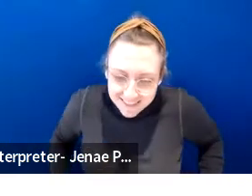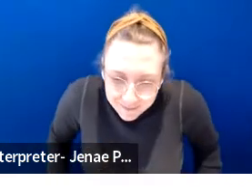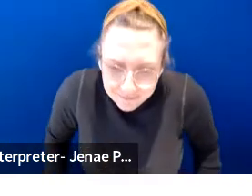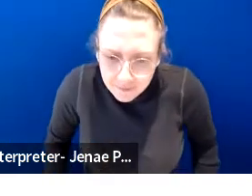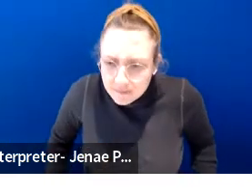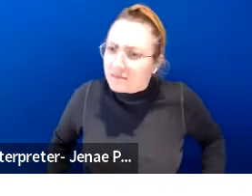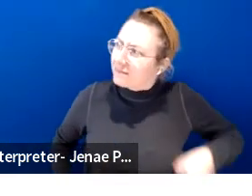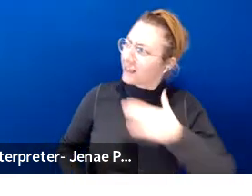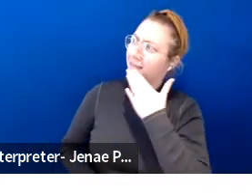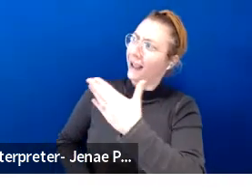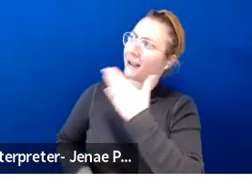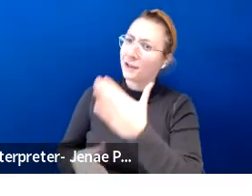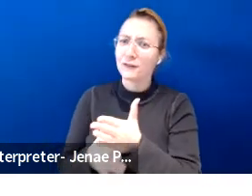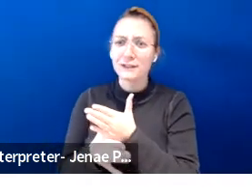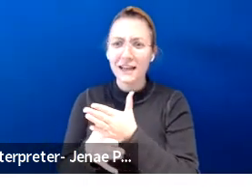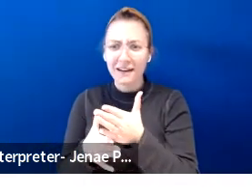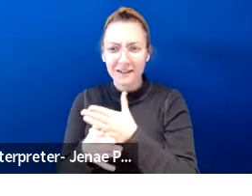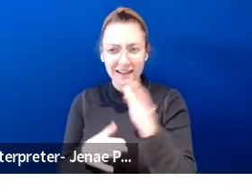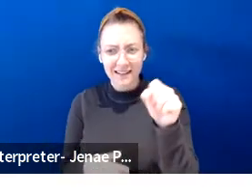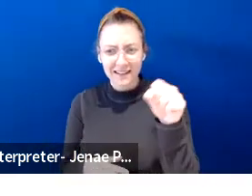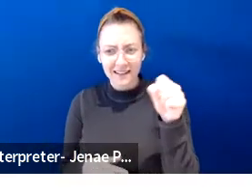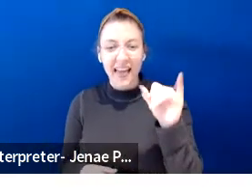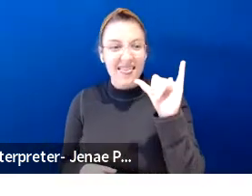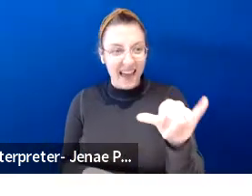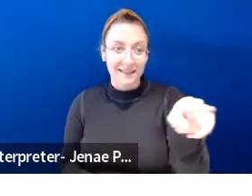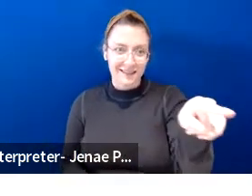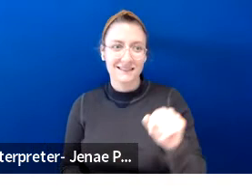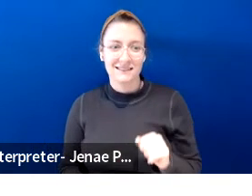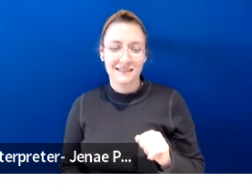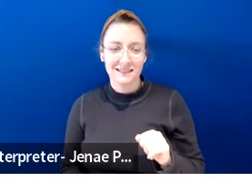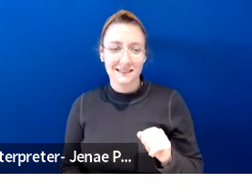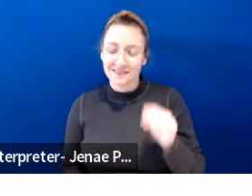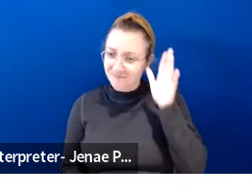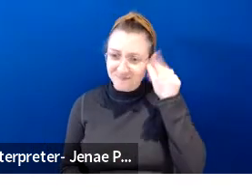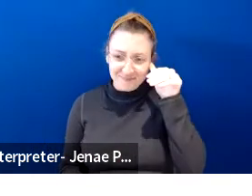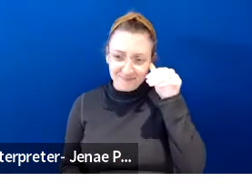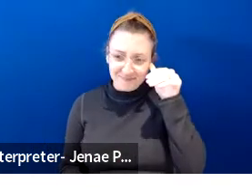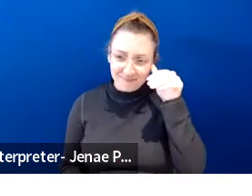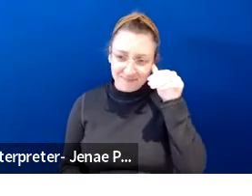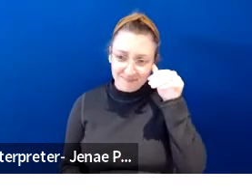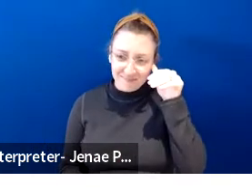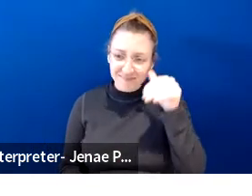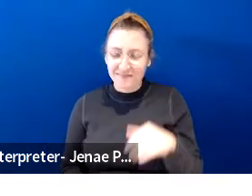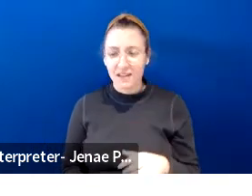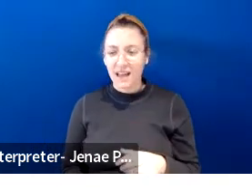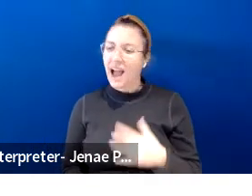It speaks to to the willpower. Right. And I like how you the sort of affirmations